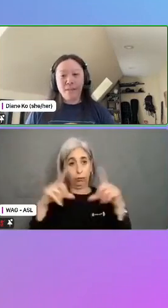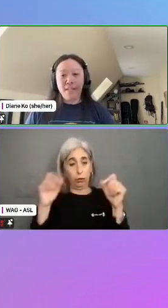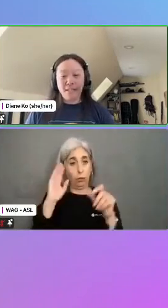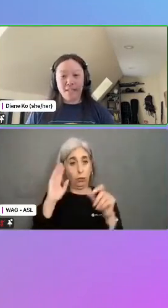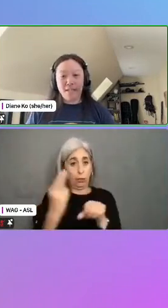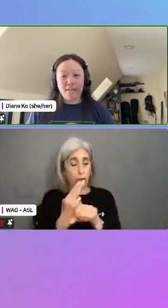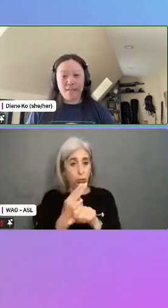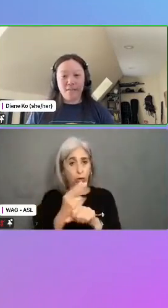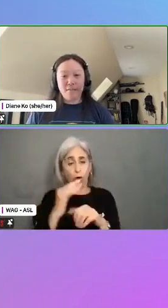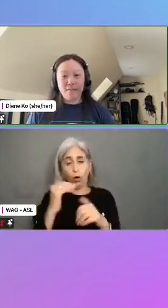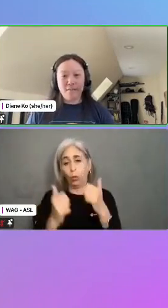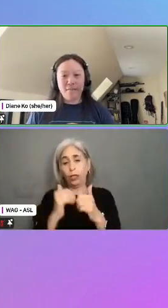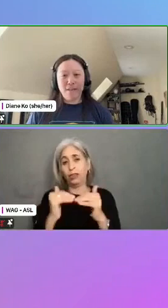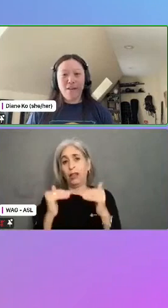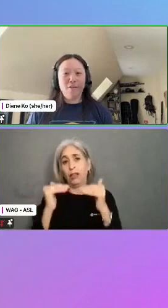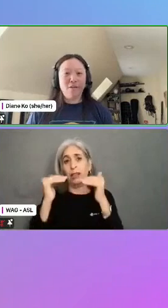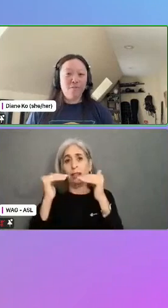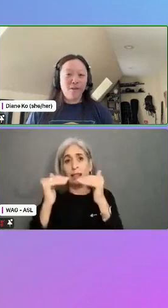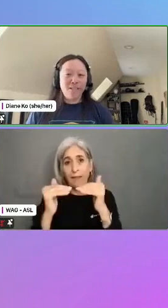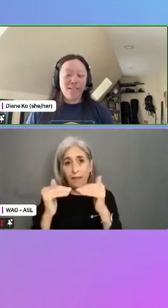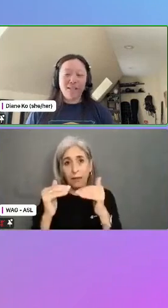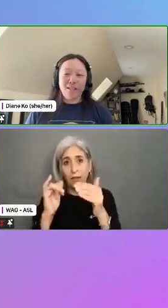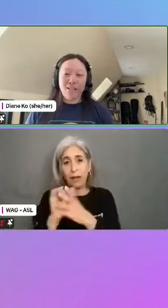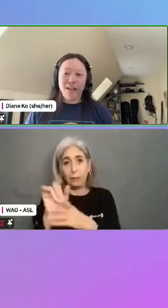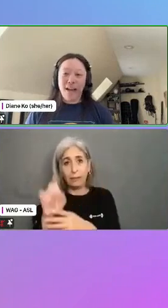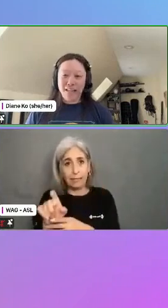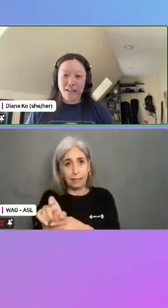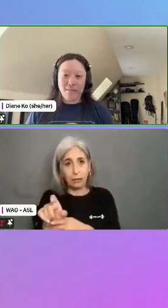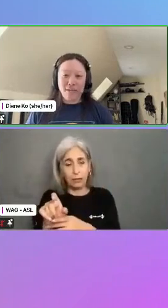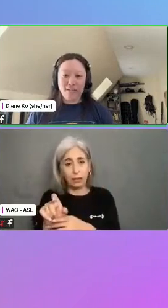passes in ID. We can use string templates to generate